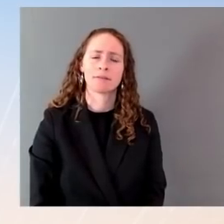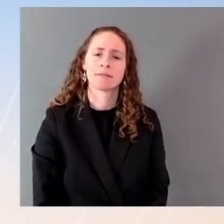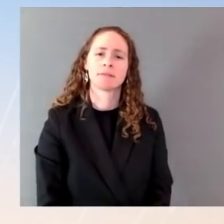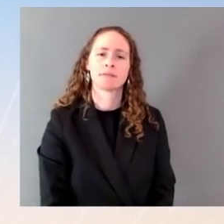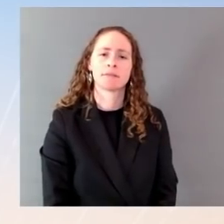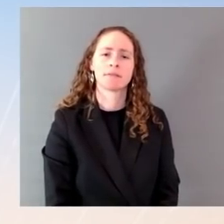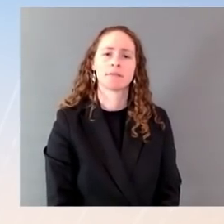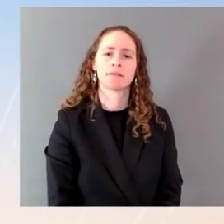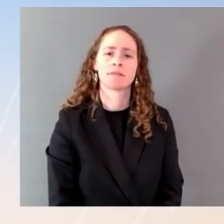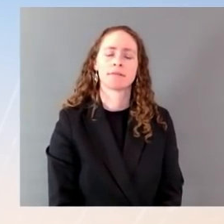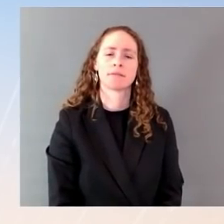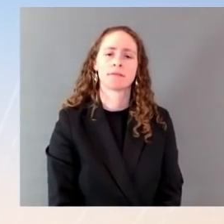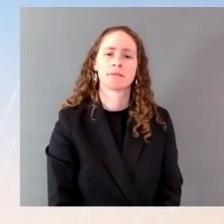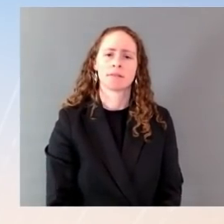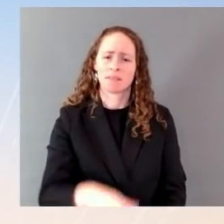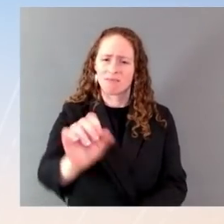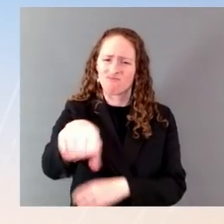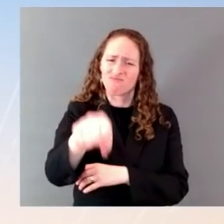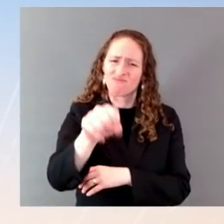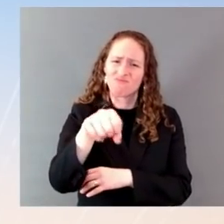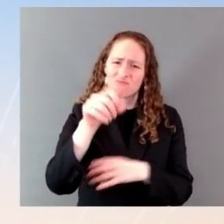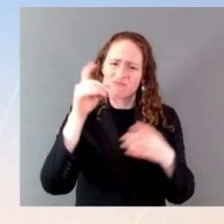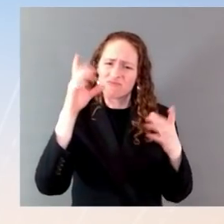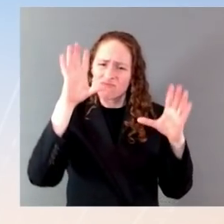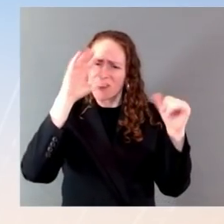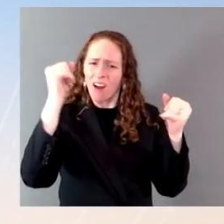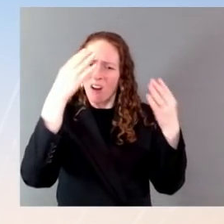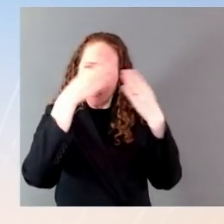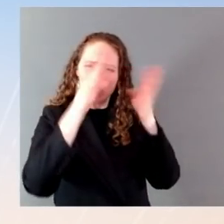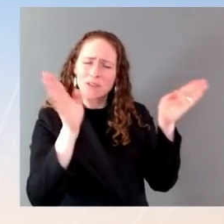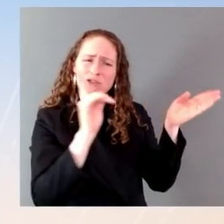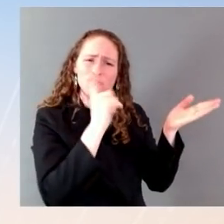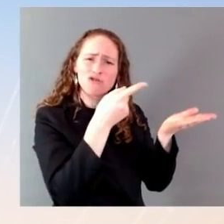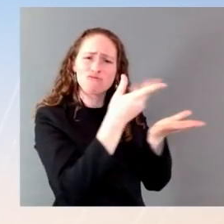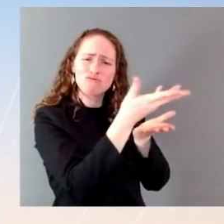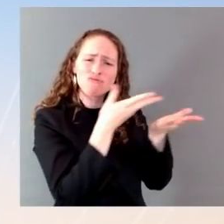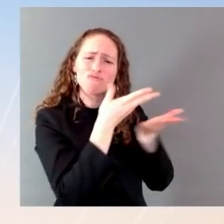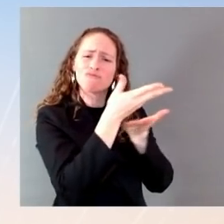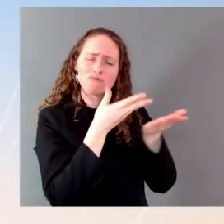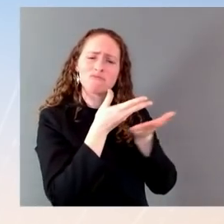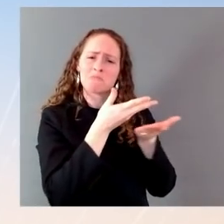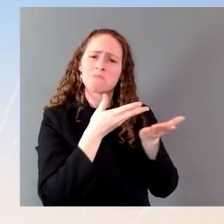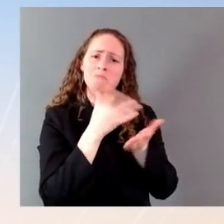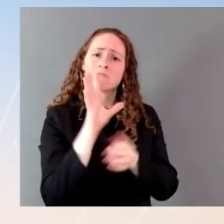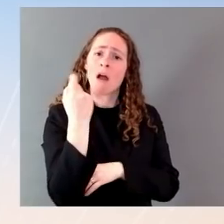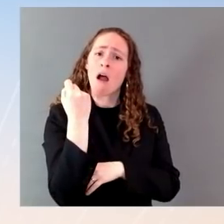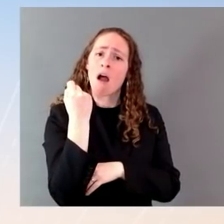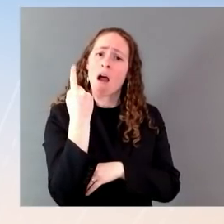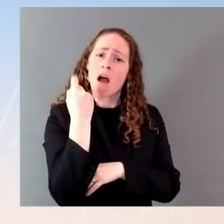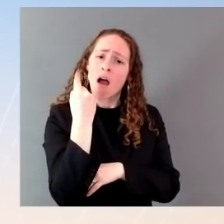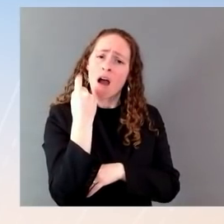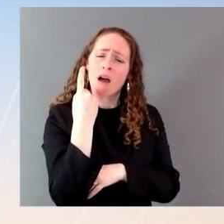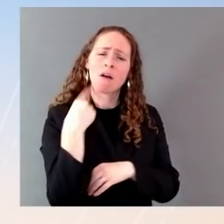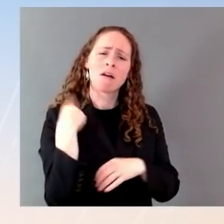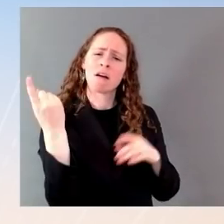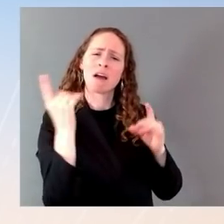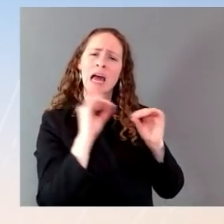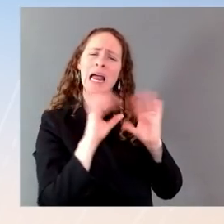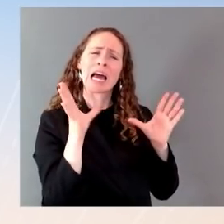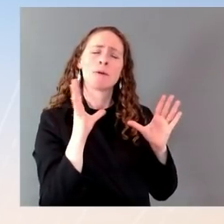should direct their teams to figure out how we ensure that the embassy platform in Moscow is able to function effectively